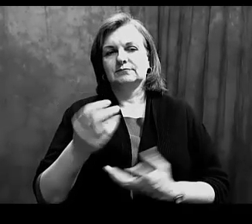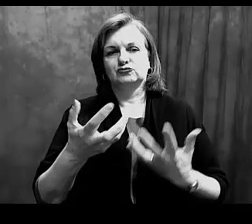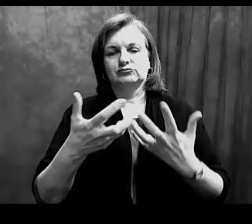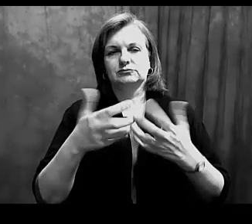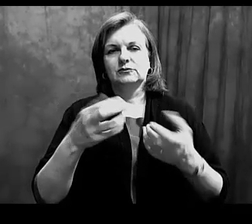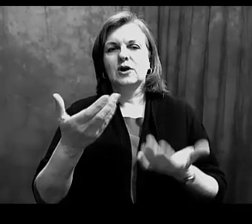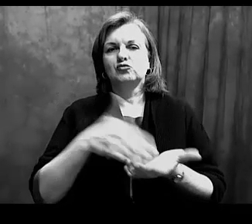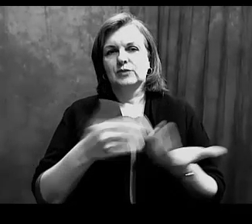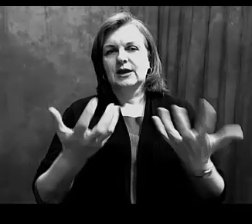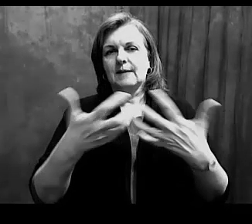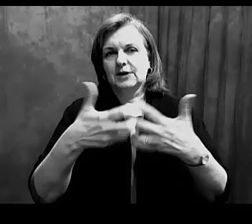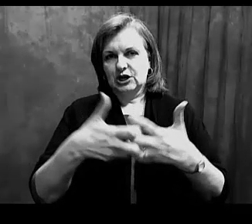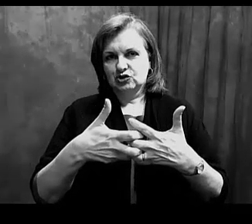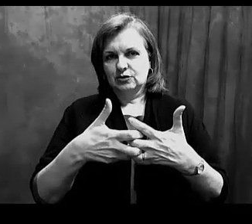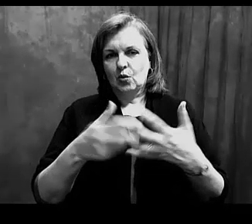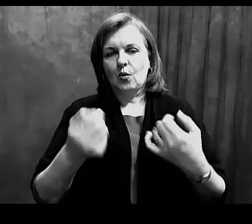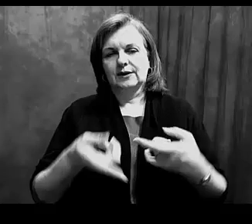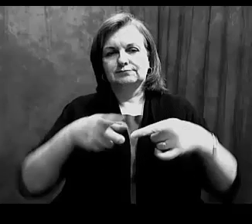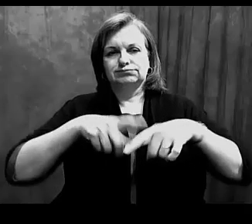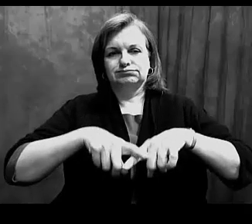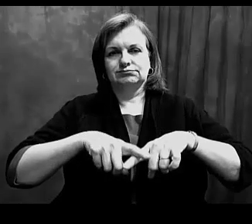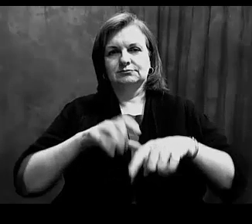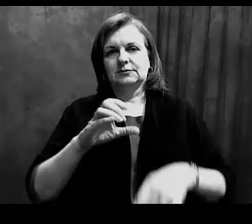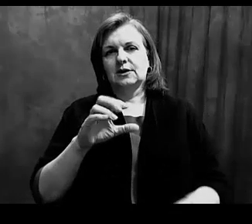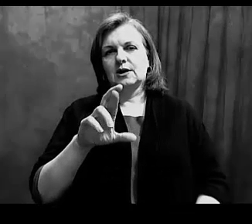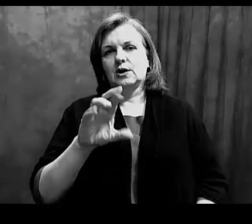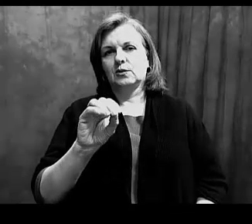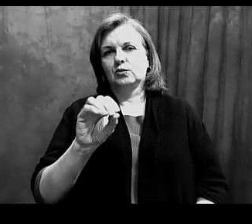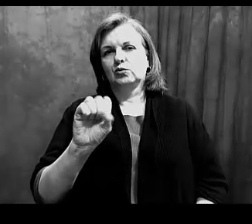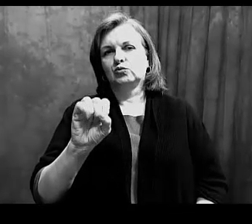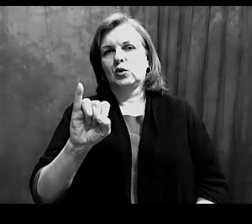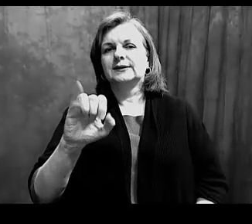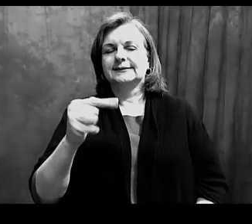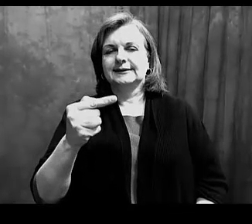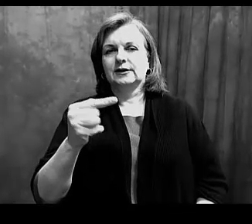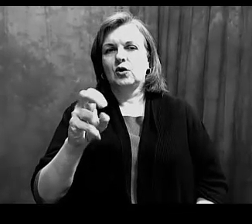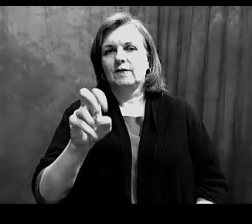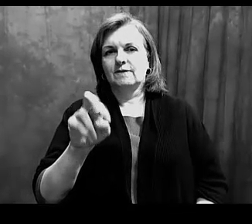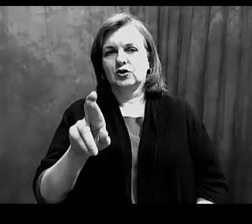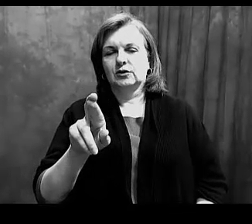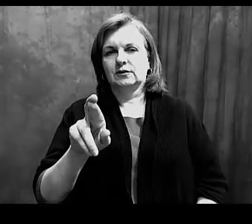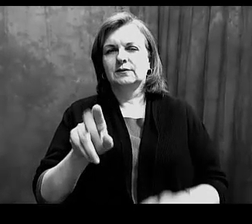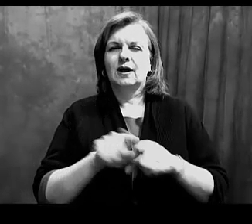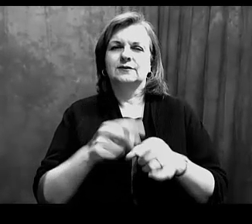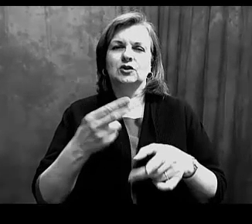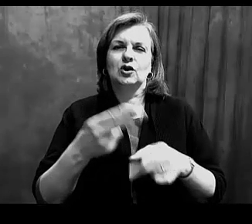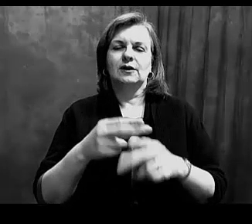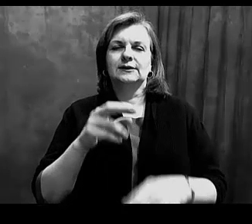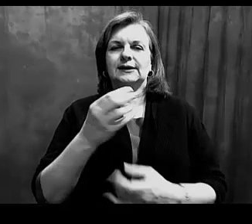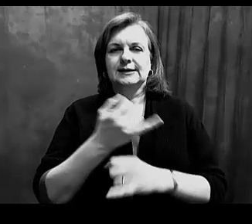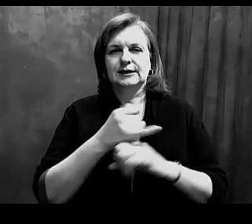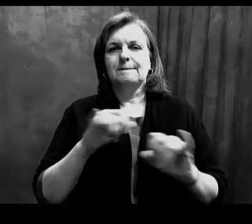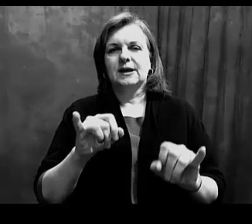or crossing over and what we call independent assortment